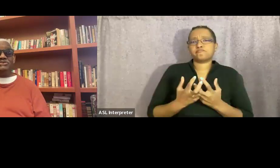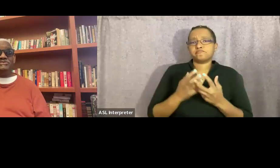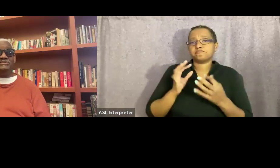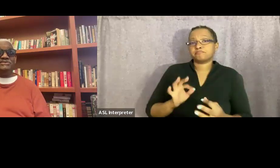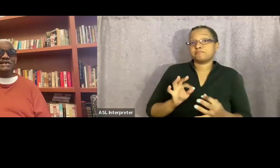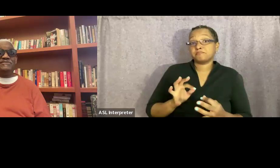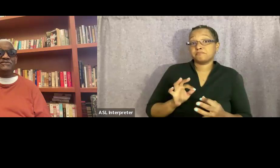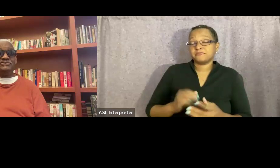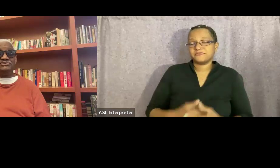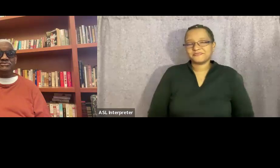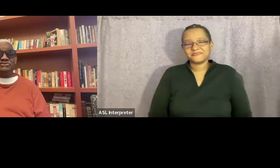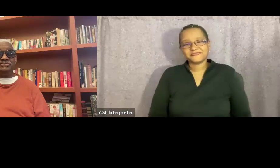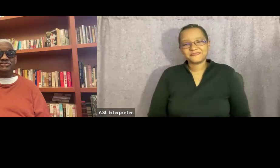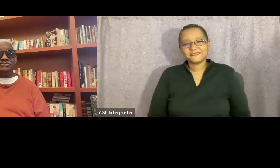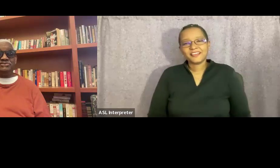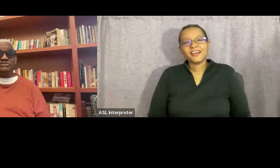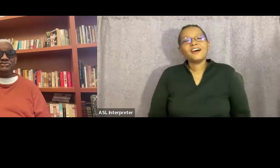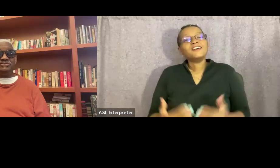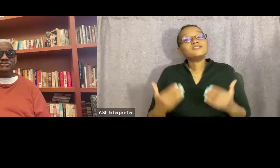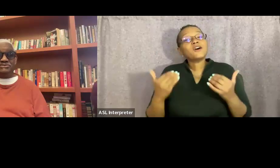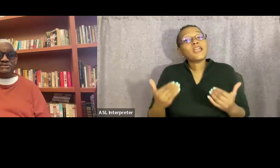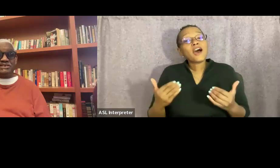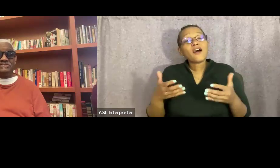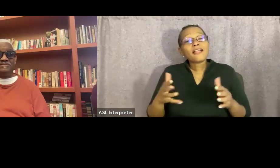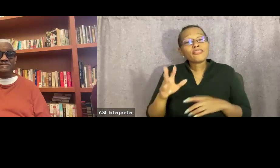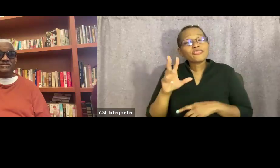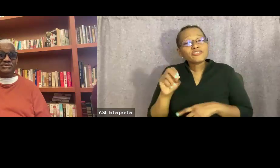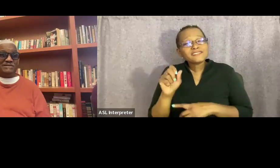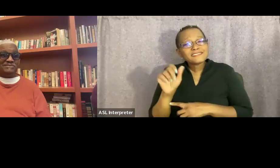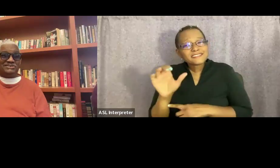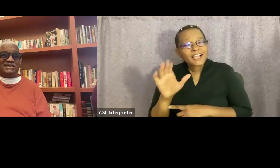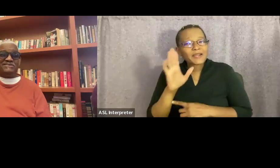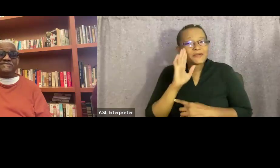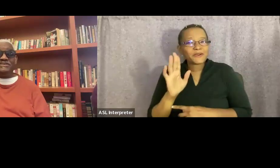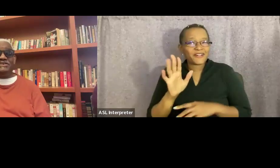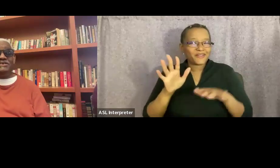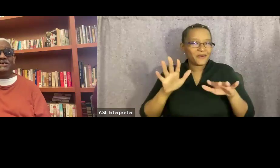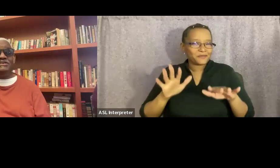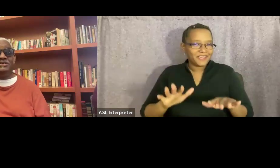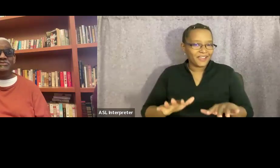So without further ado, give me about 30 seconds and we'll calm this down and then